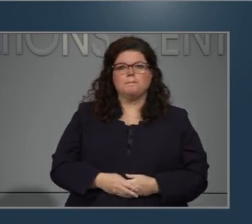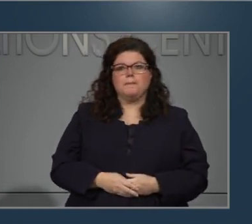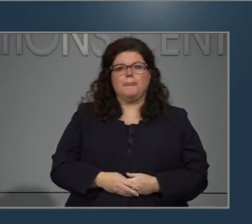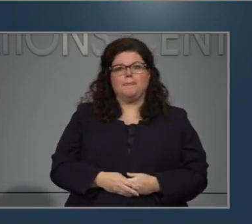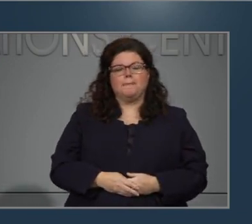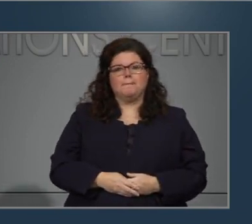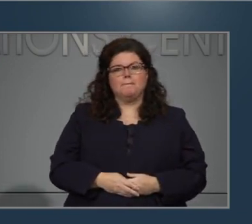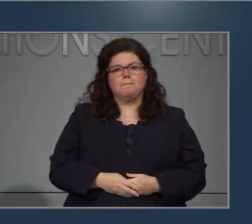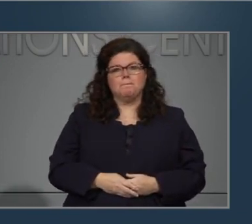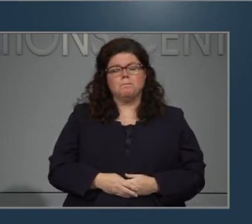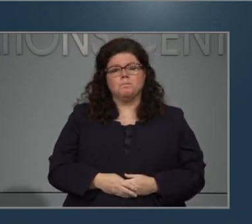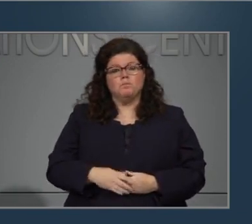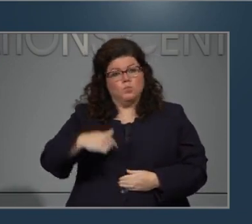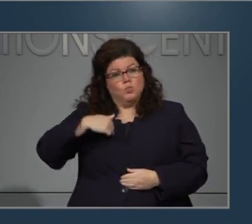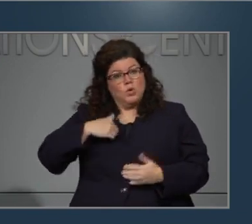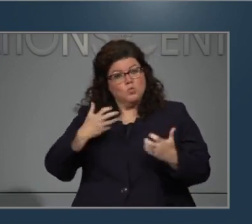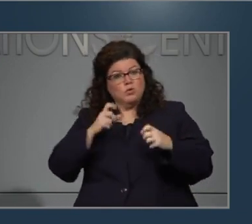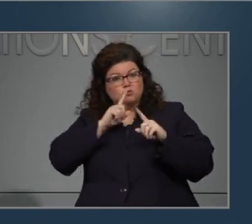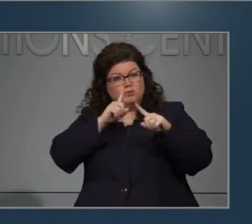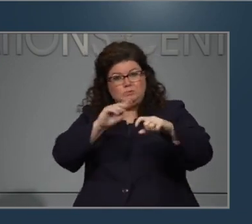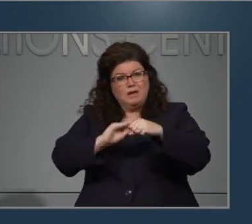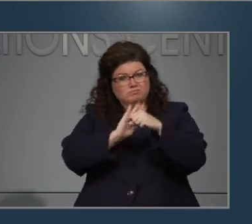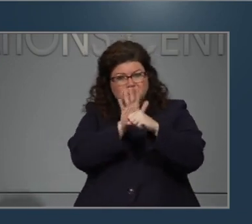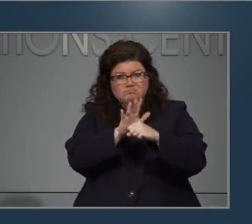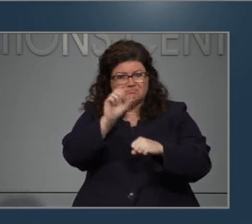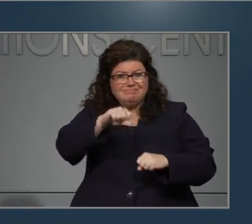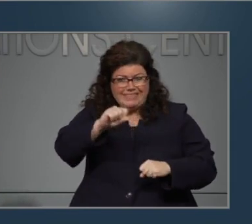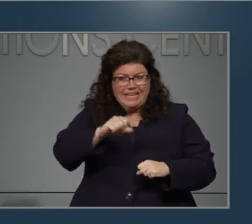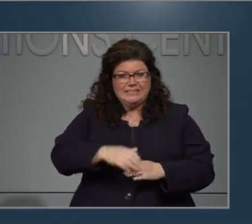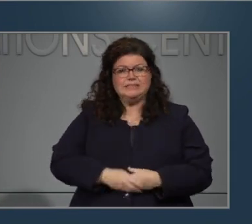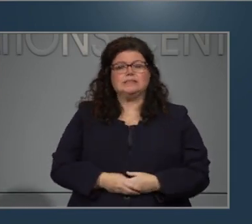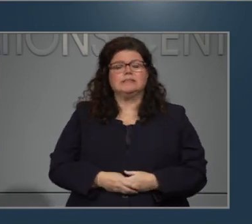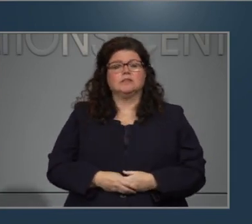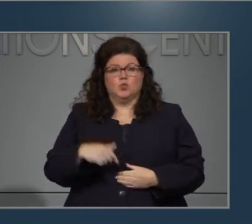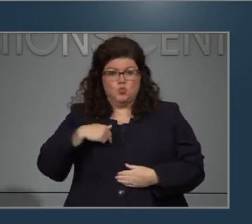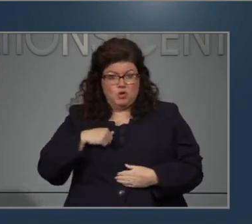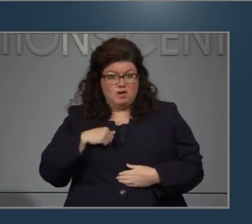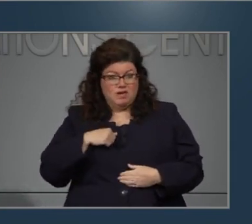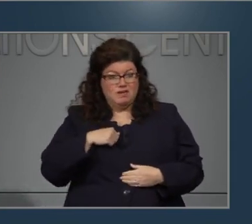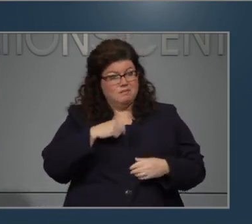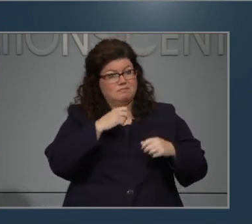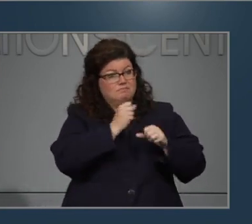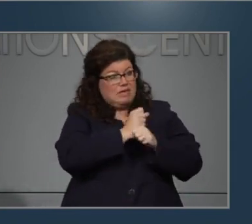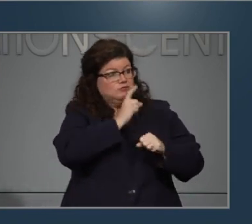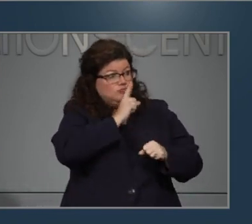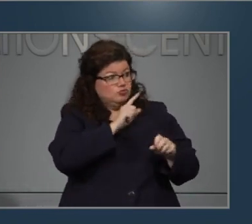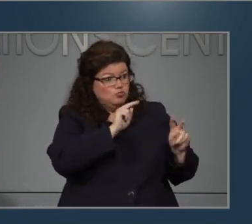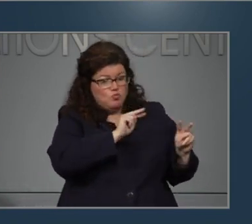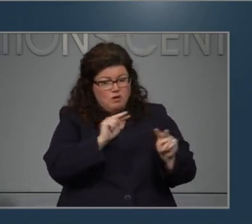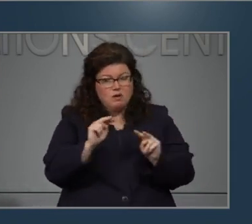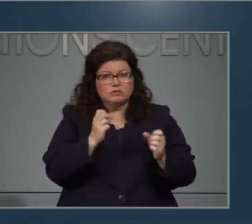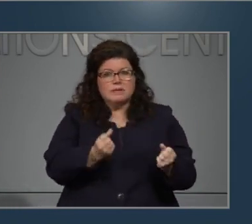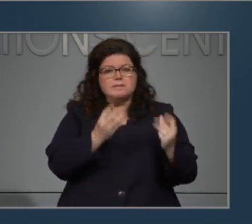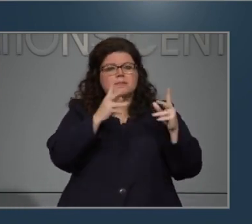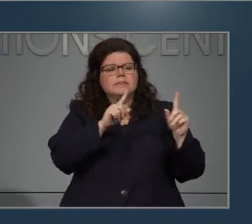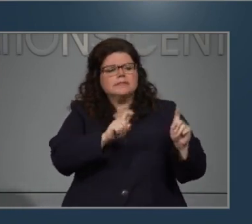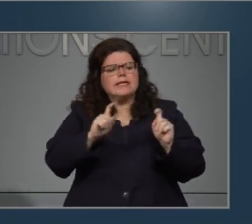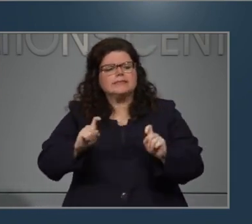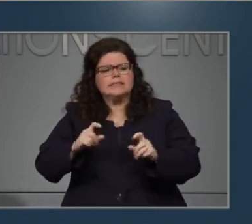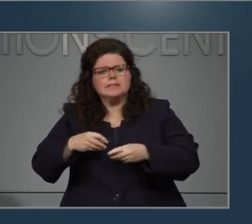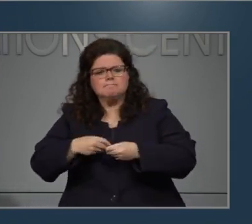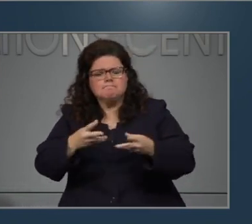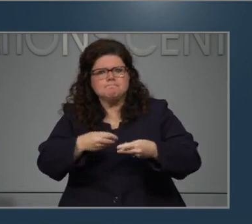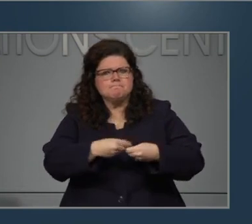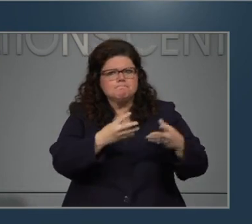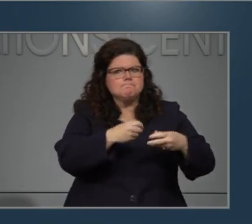SO THIS TREND GETS A YELLOW LINE AS FAR AS OUR CAPACITIES THAT ARE CRITICAL TO ALLOW US TO RESPOND TO THIS PANDEMIC HERE.